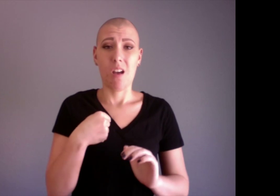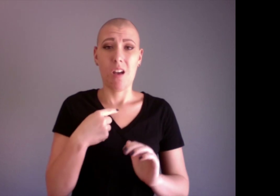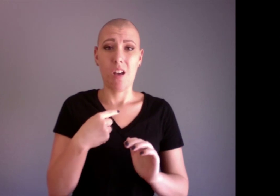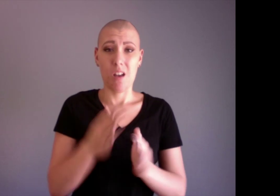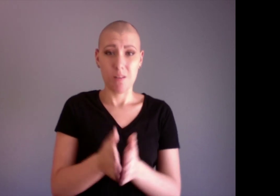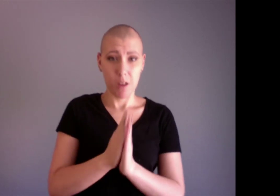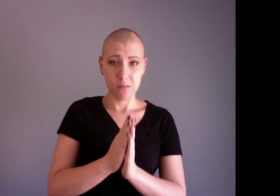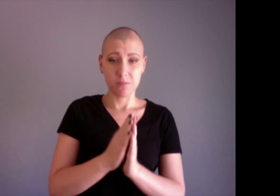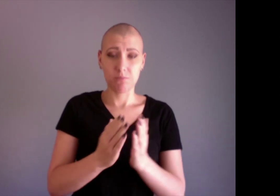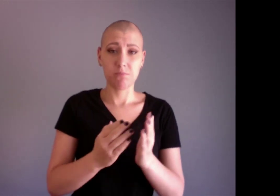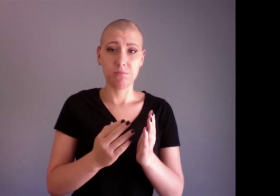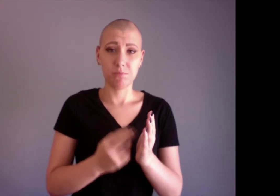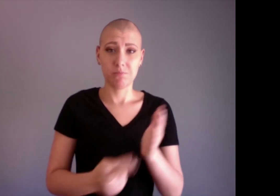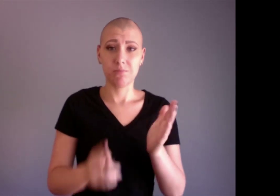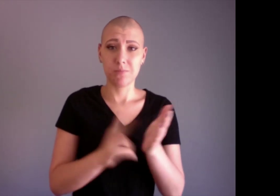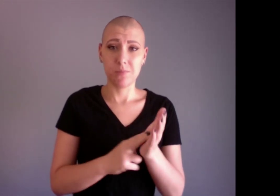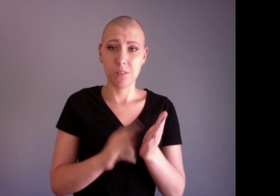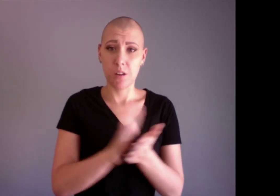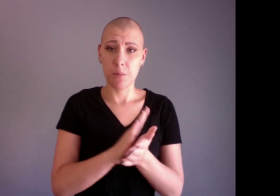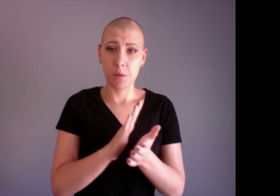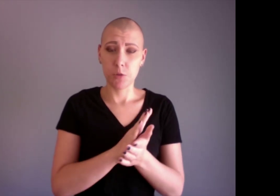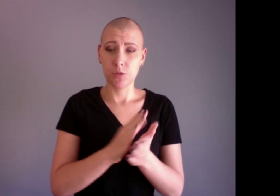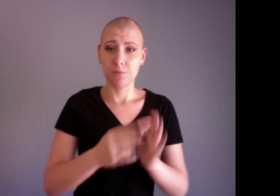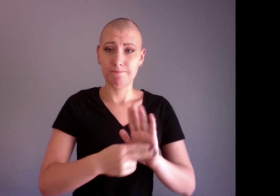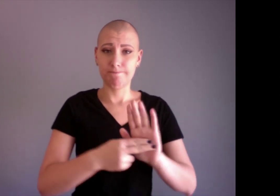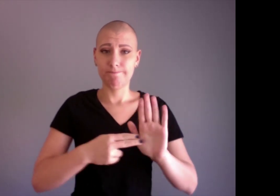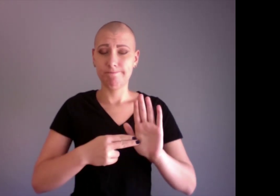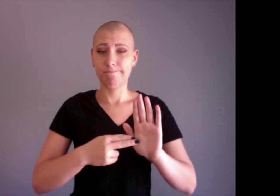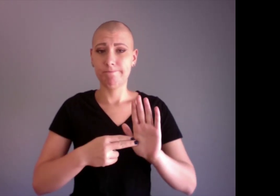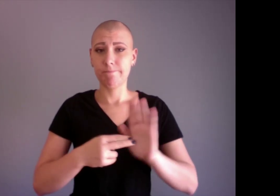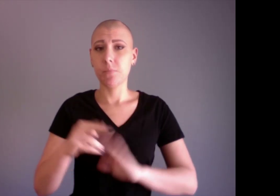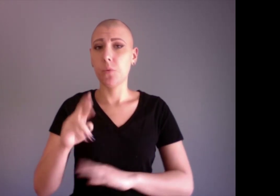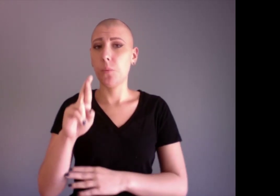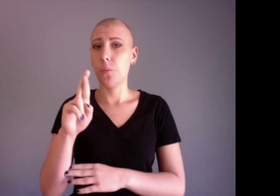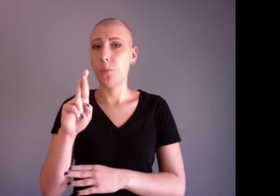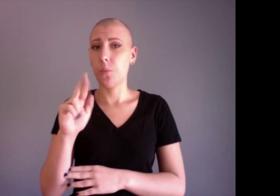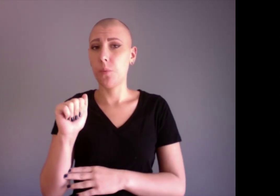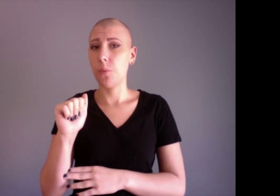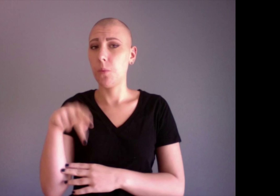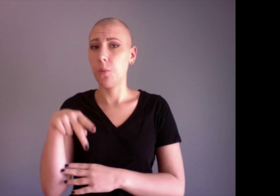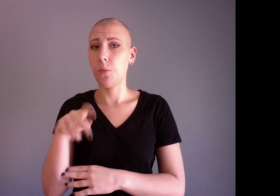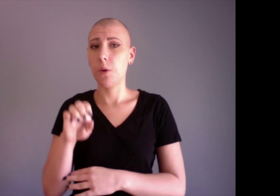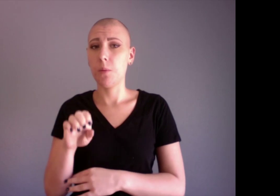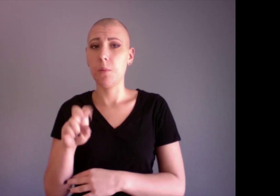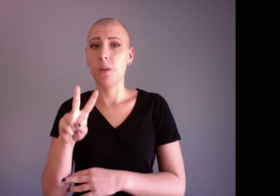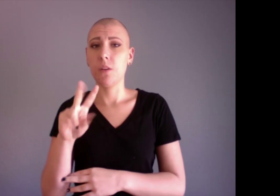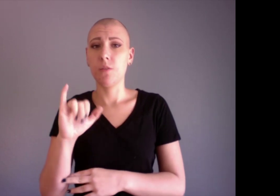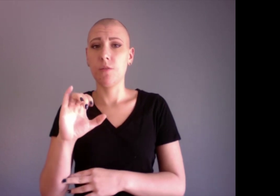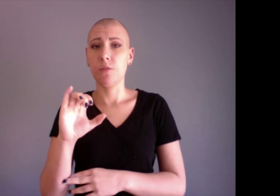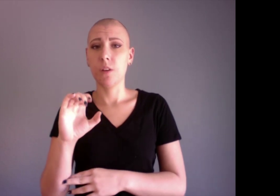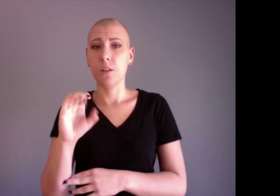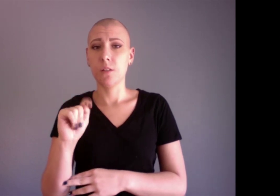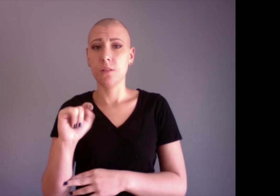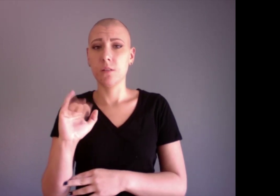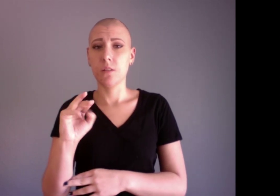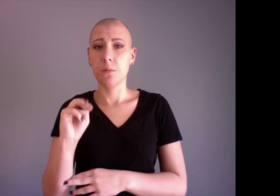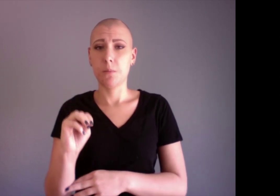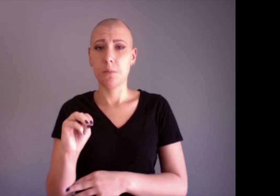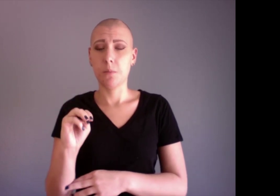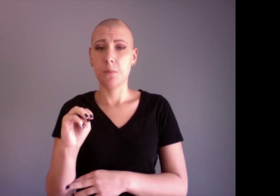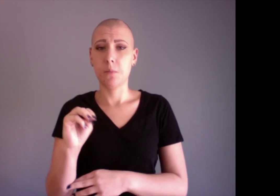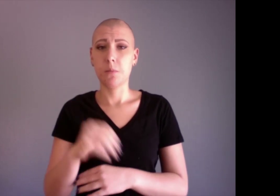I was asked to sign papers that said “Rape Victim”